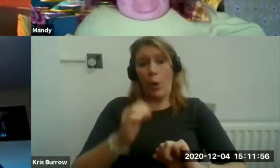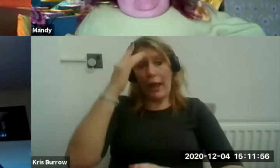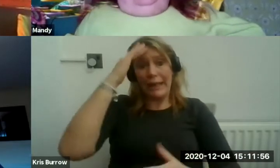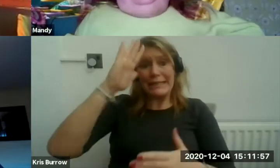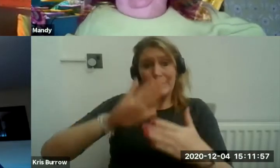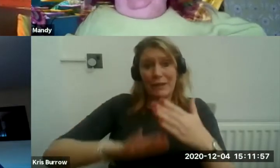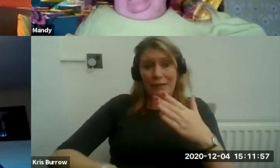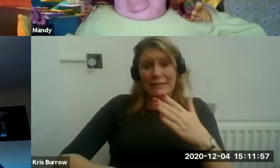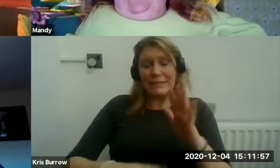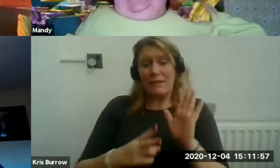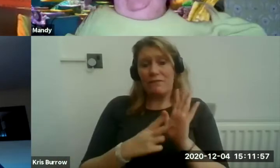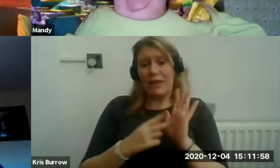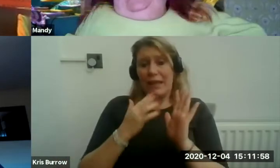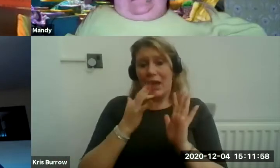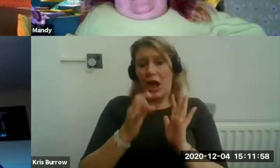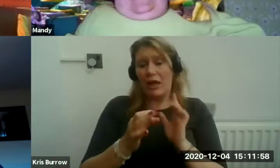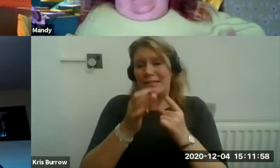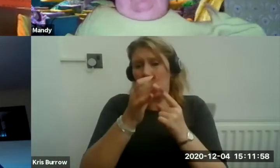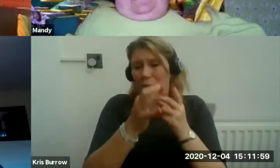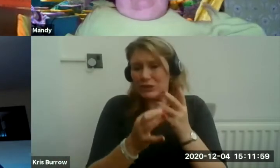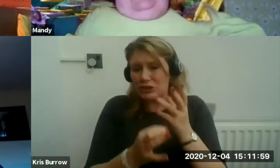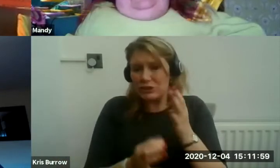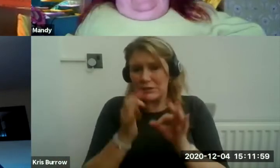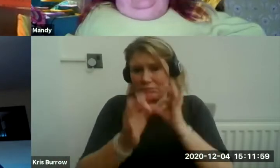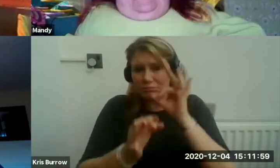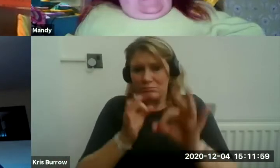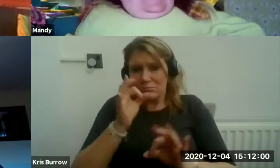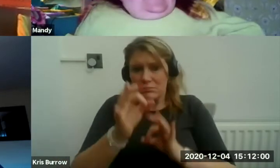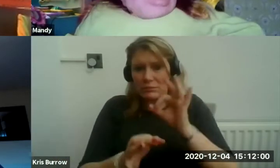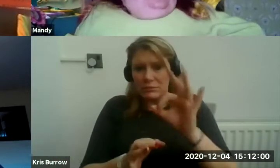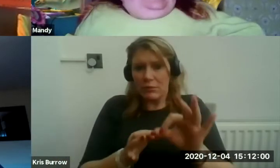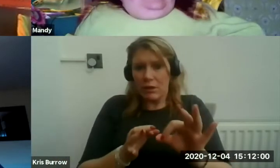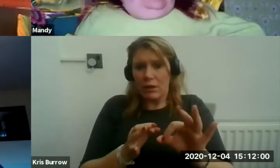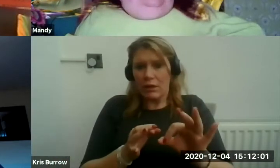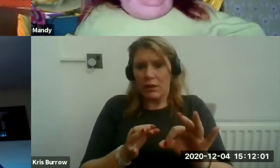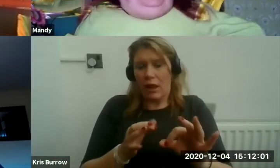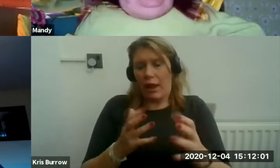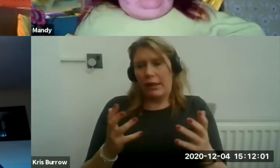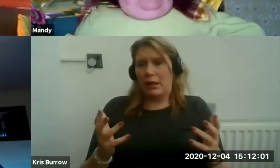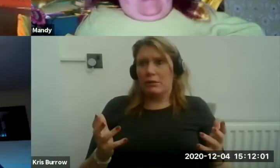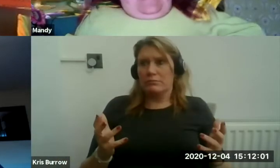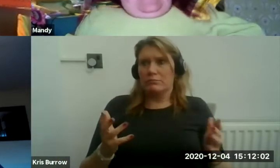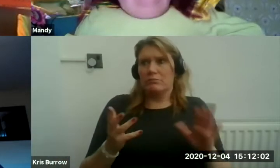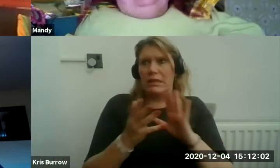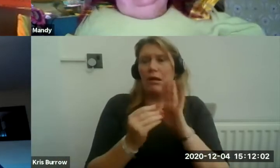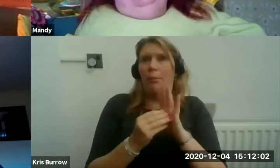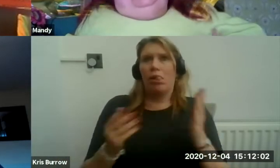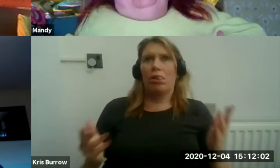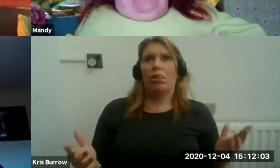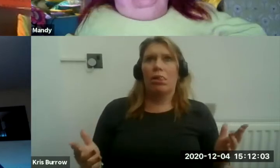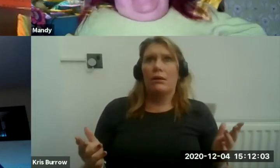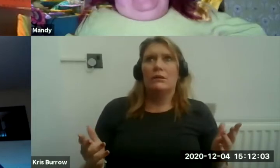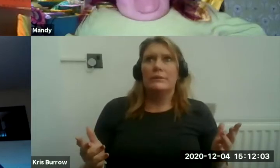experiences and Vici asked us some particular questions, I think for research like, had we any of us developed any